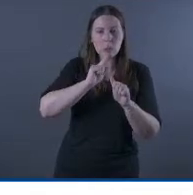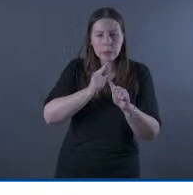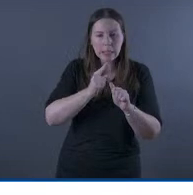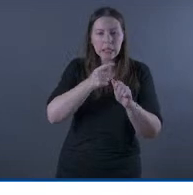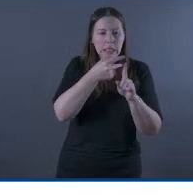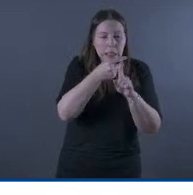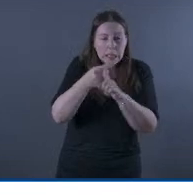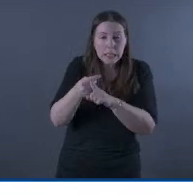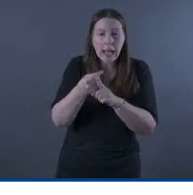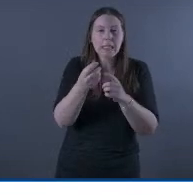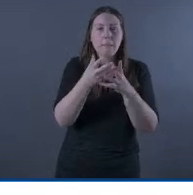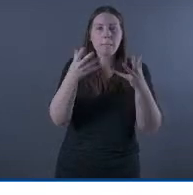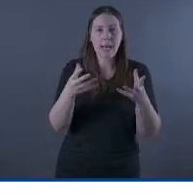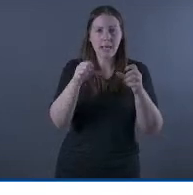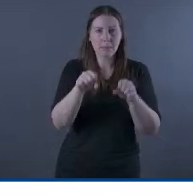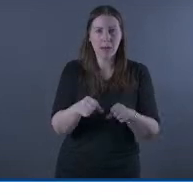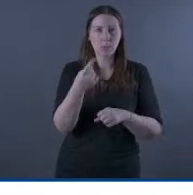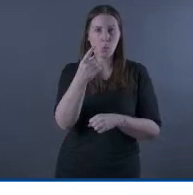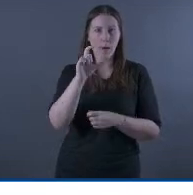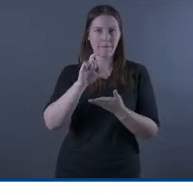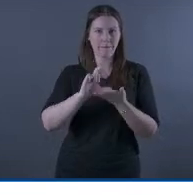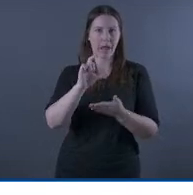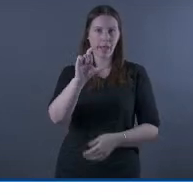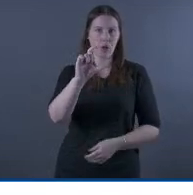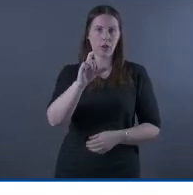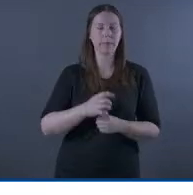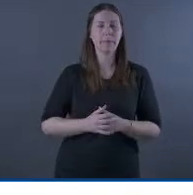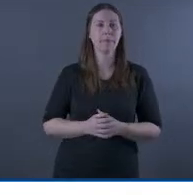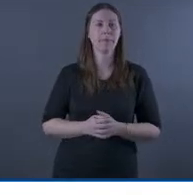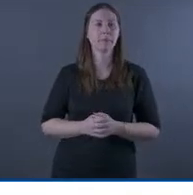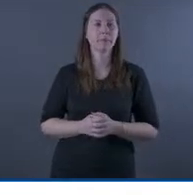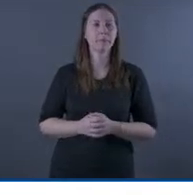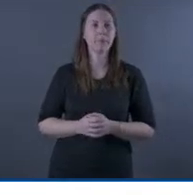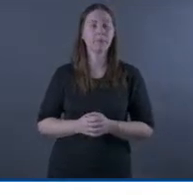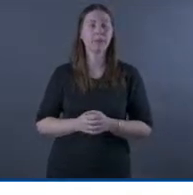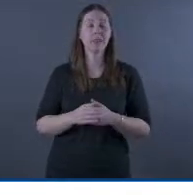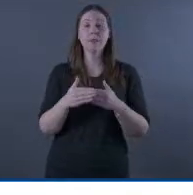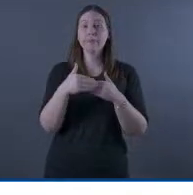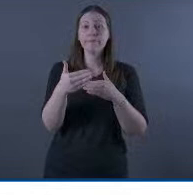So what's coming next for us. We are currently administering vaccines through three of our outpatient clinics